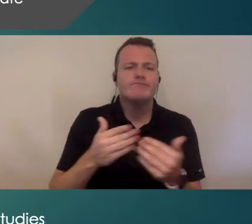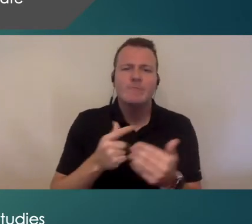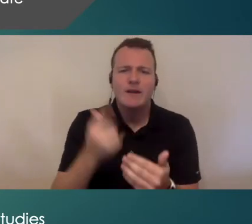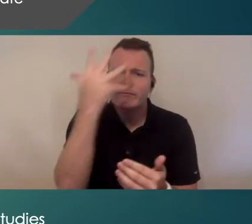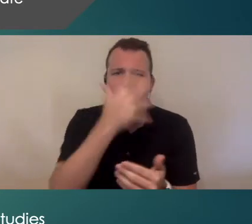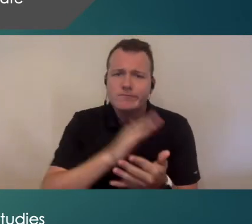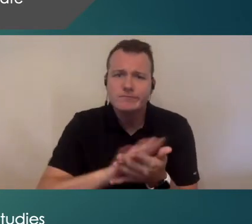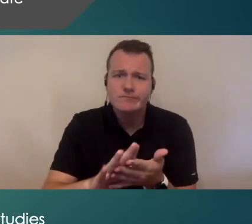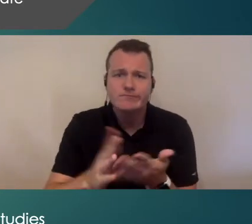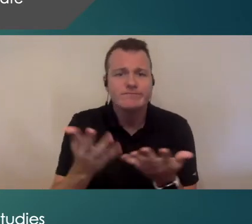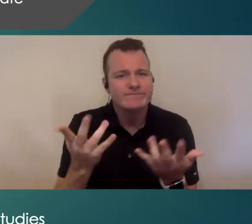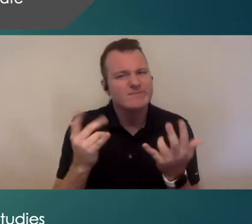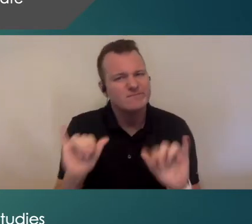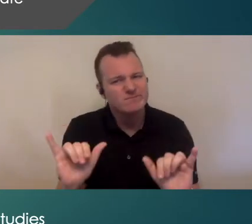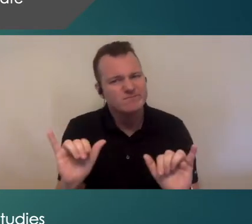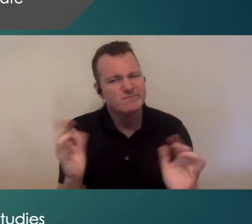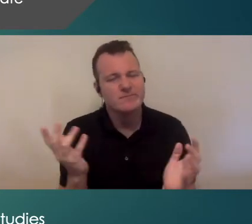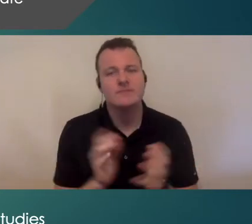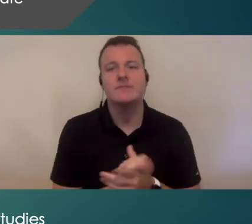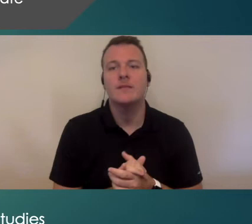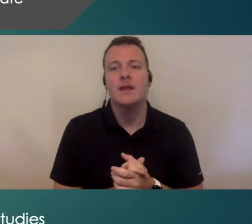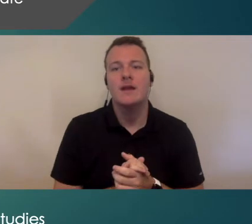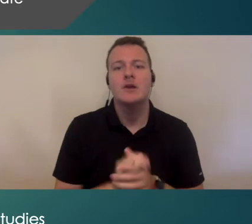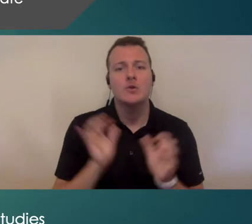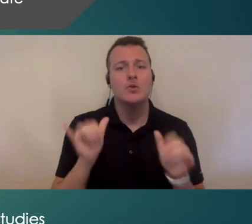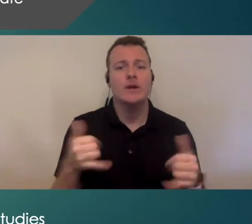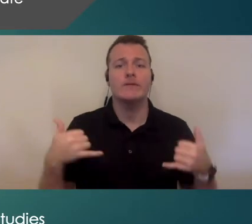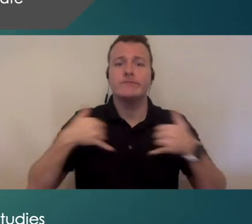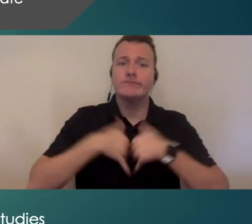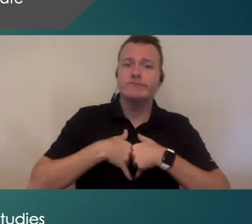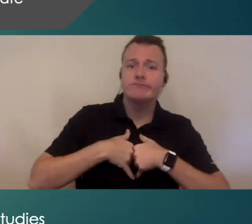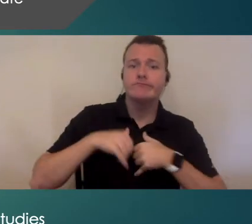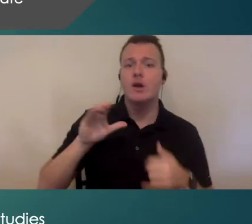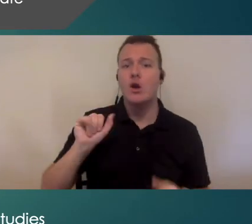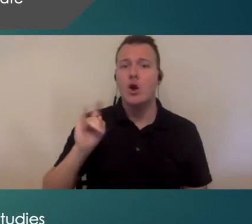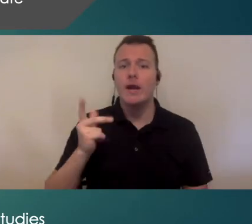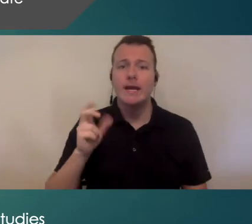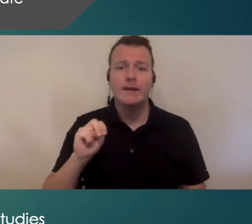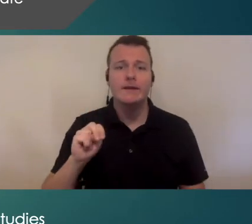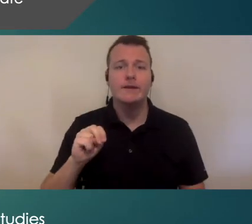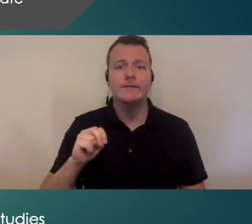looks. And that being said, you can easily put a cardigan or a jacket on and then